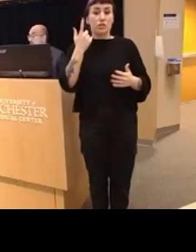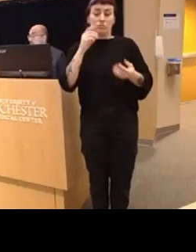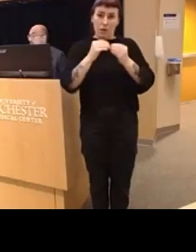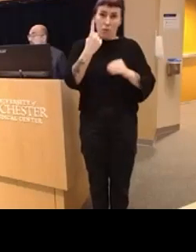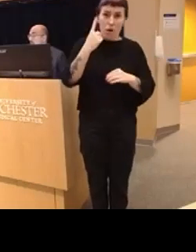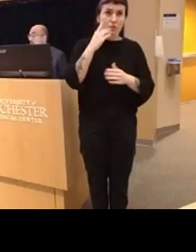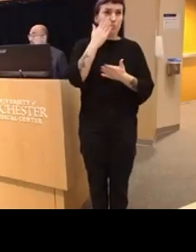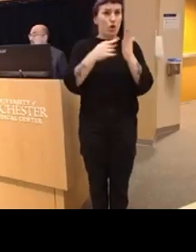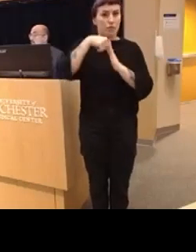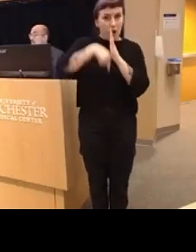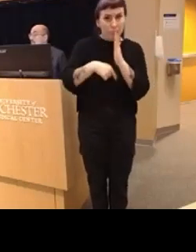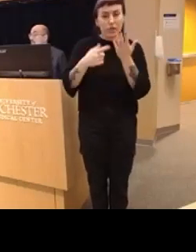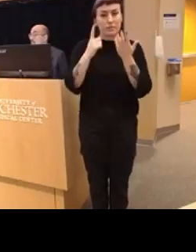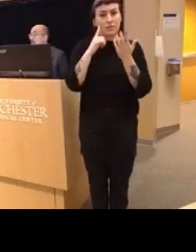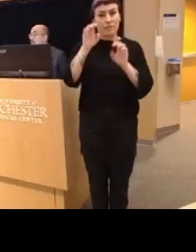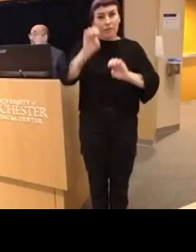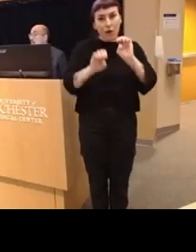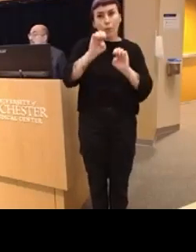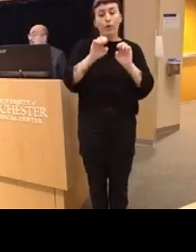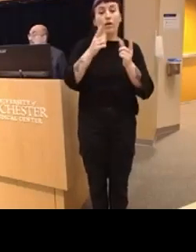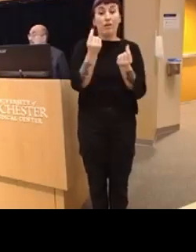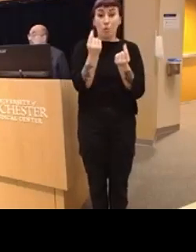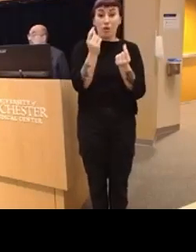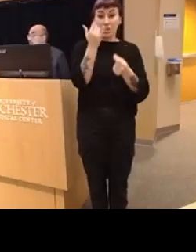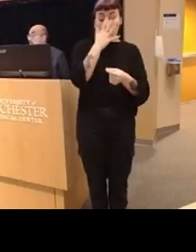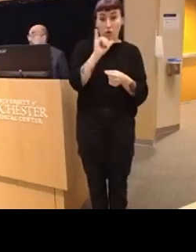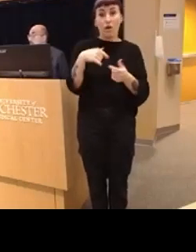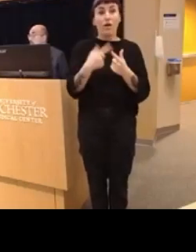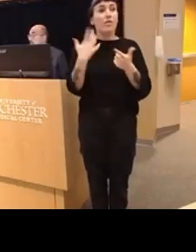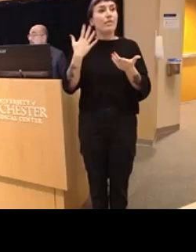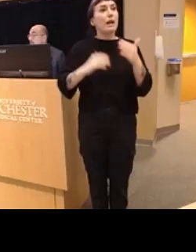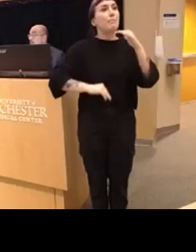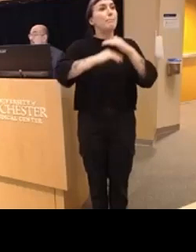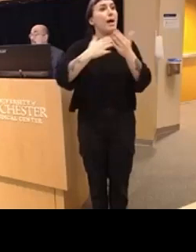AOW you know what is it and then of course it's maximizing nonopioid options as much as possible